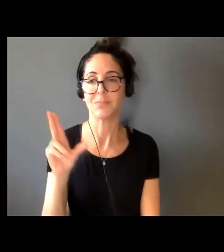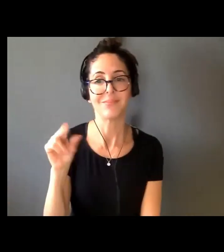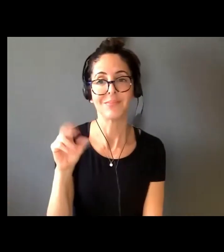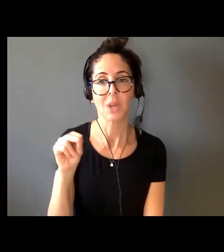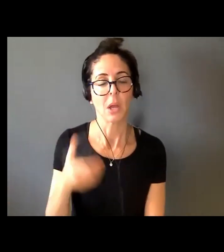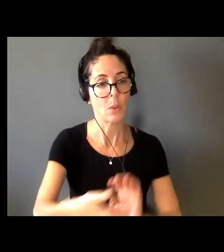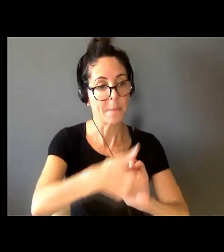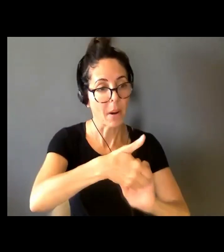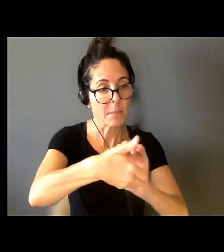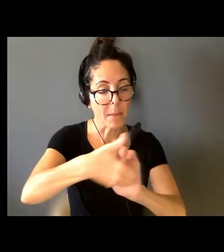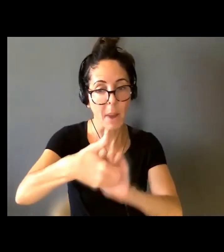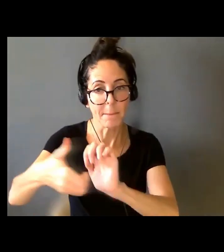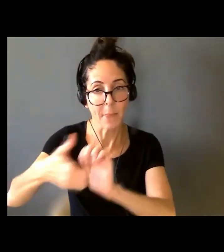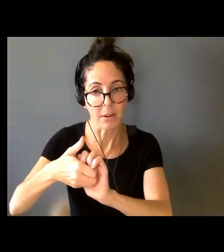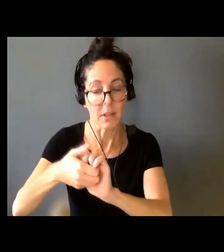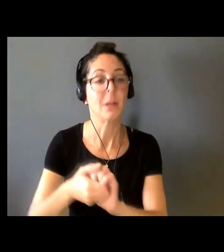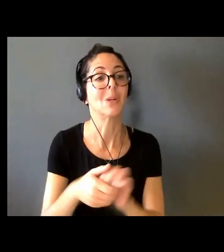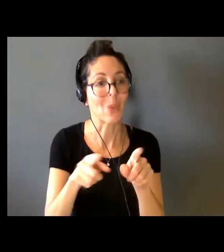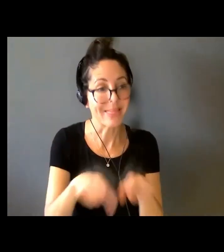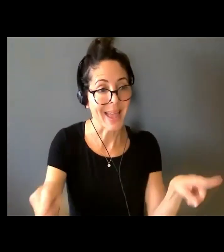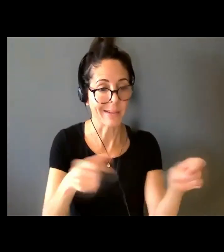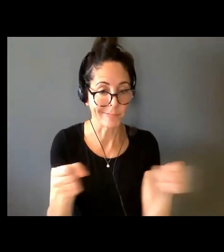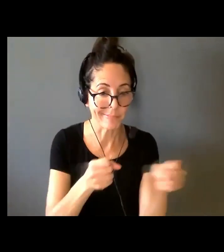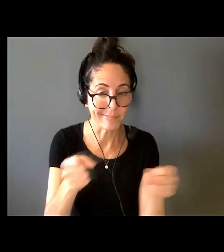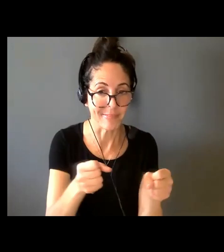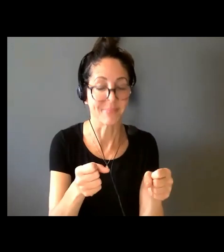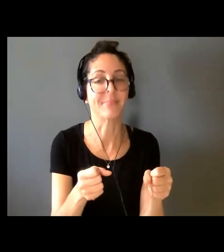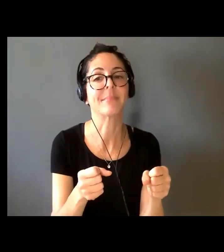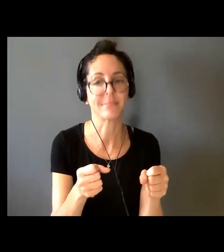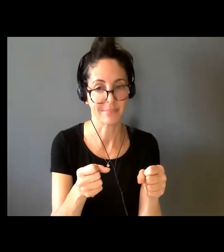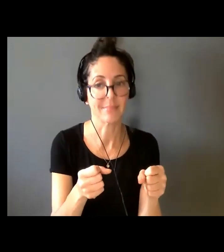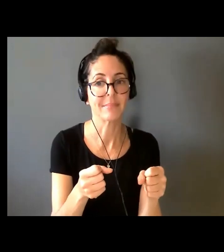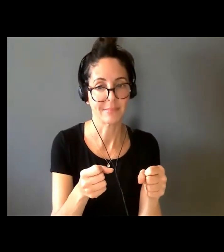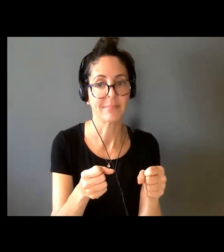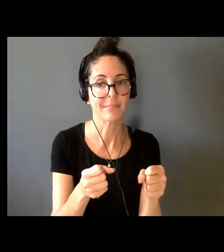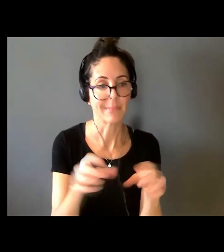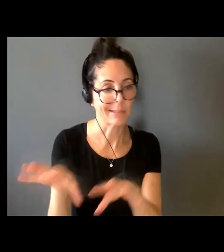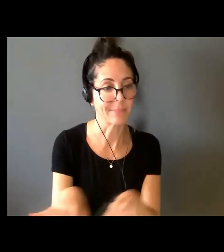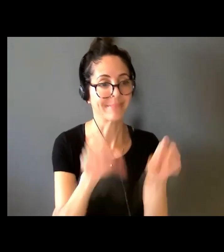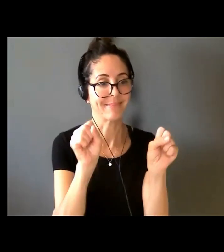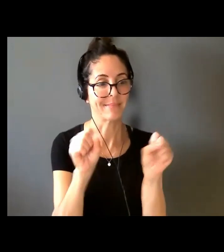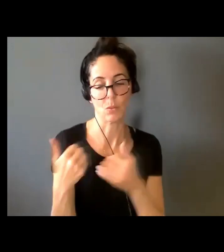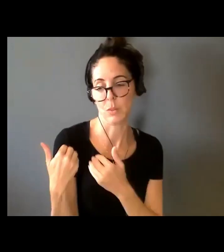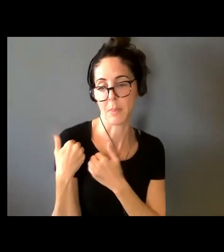partners to take up the capacity to be able to take over a responsibility of providing services